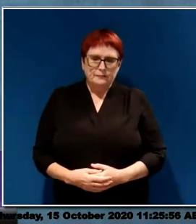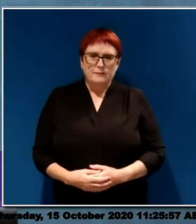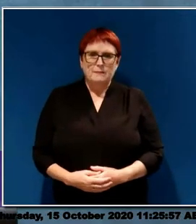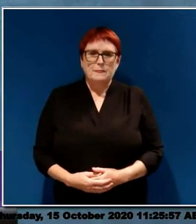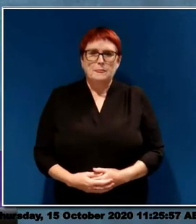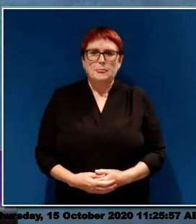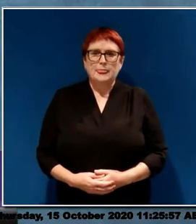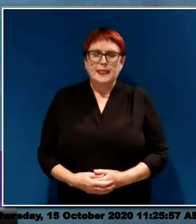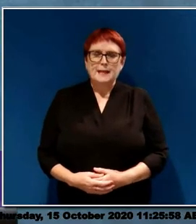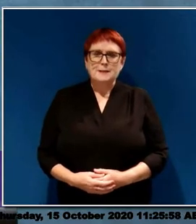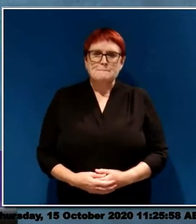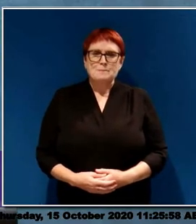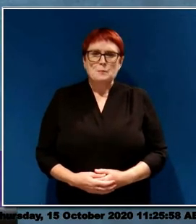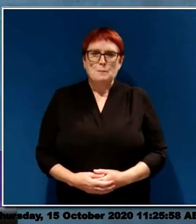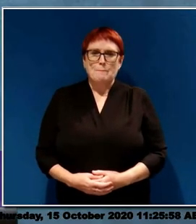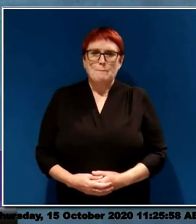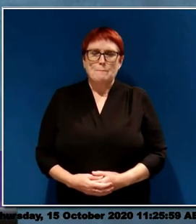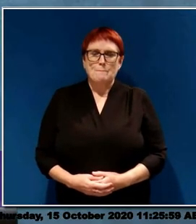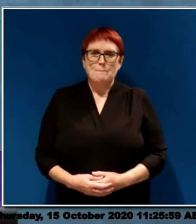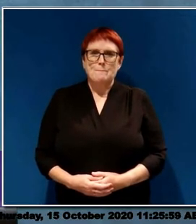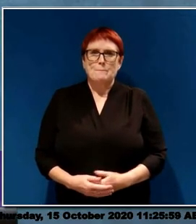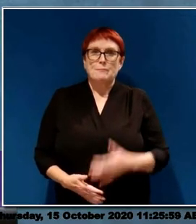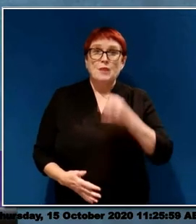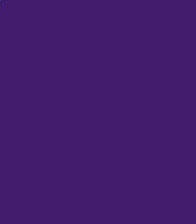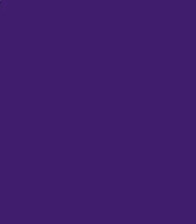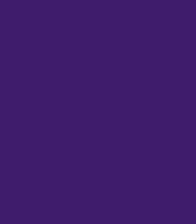and then I will ask the Commissioners if they have any questions for you.